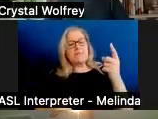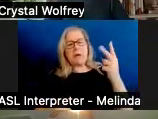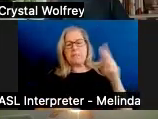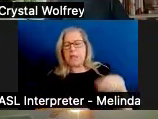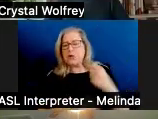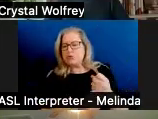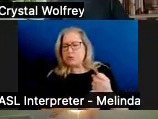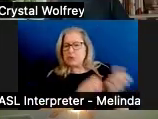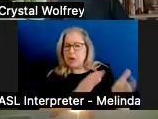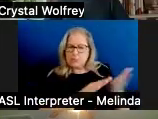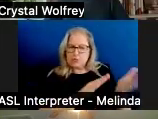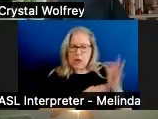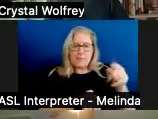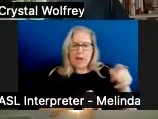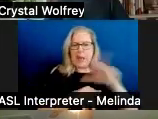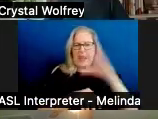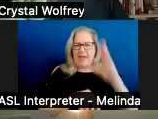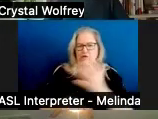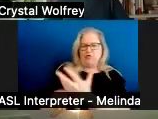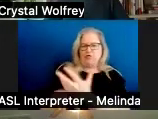but has yet to receive NIH funding up to this point.